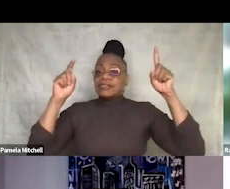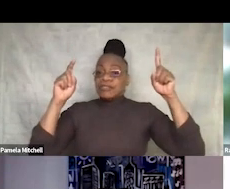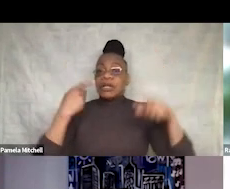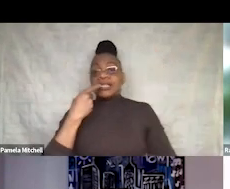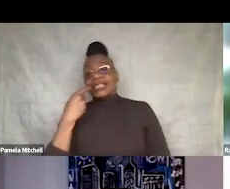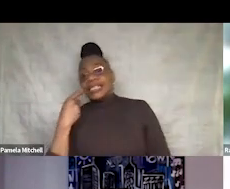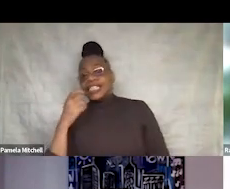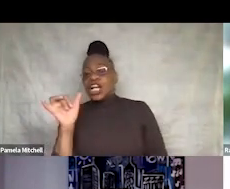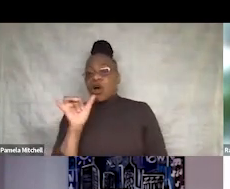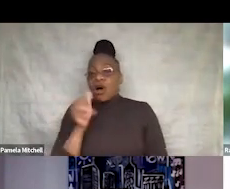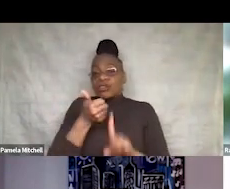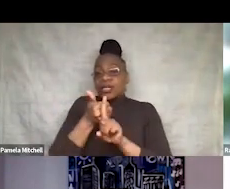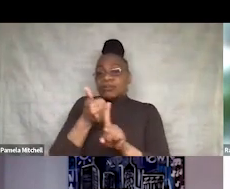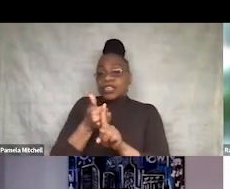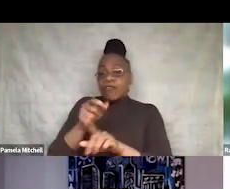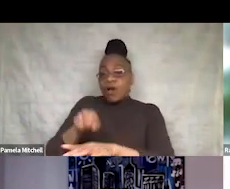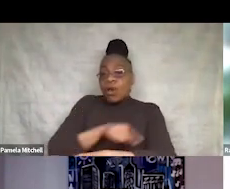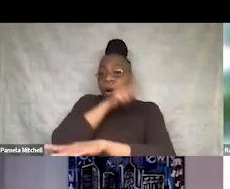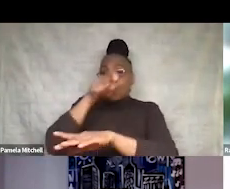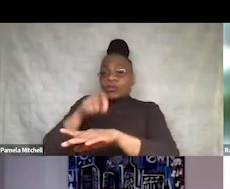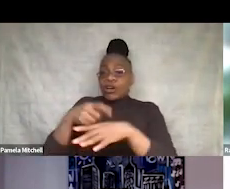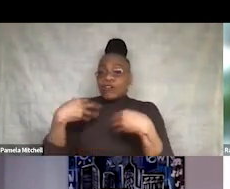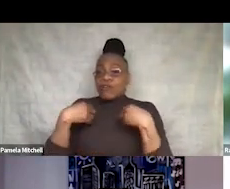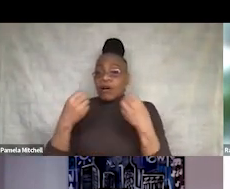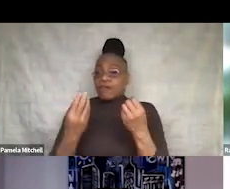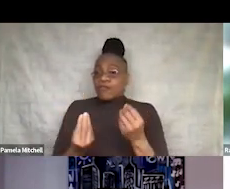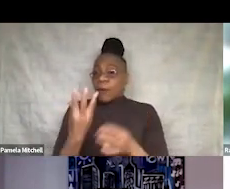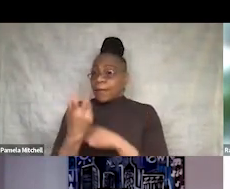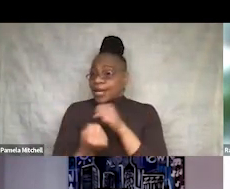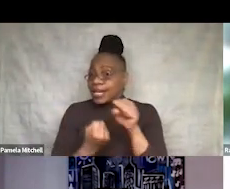in long-term recovery for many years, which has led,